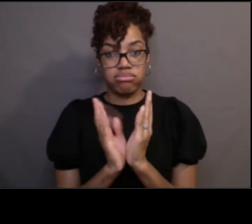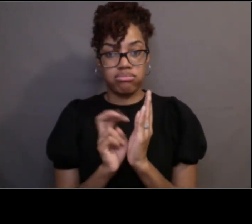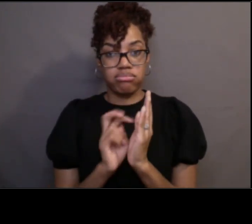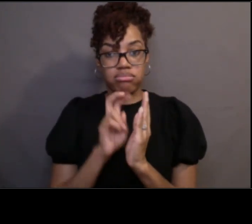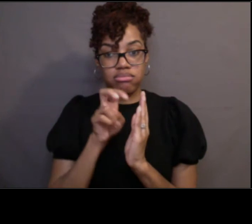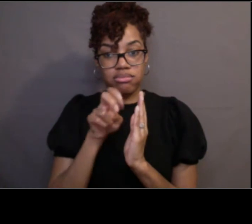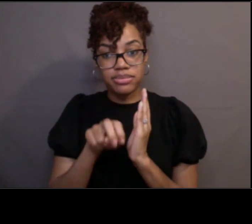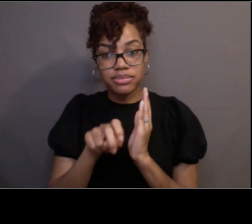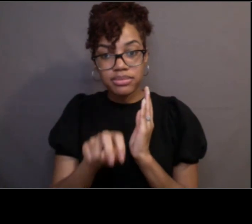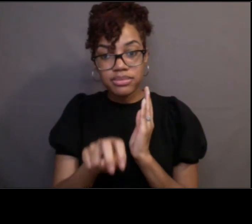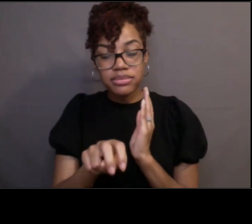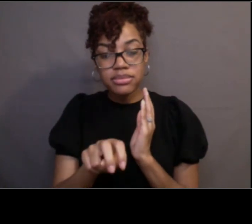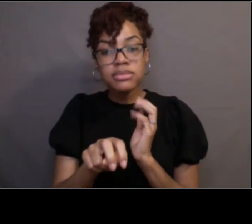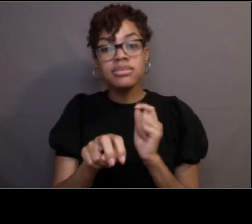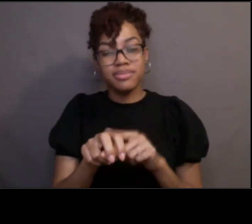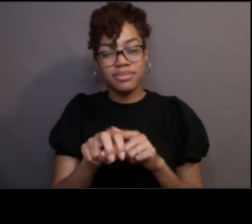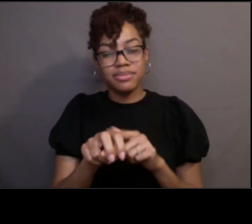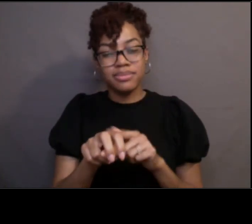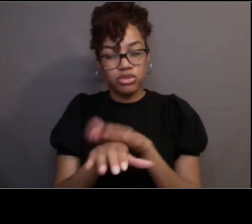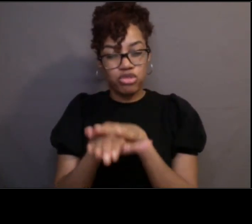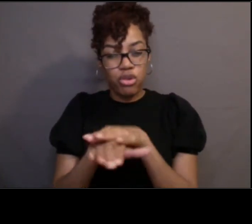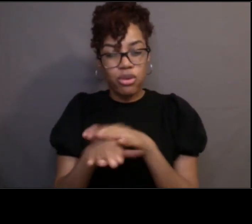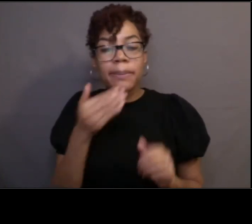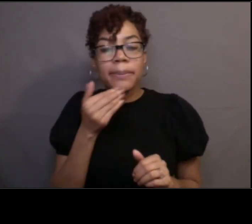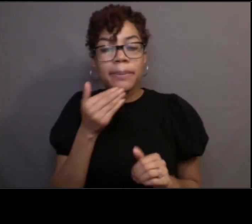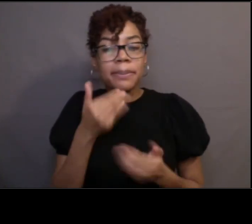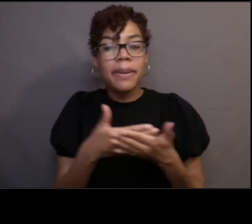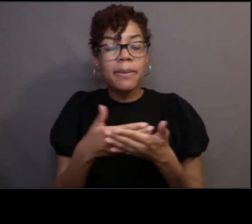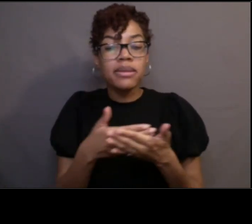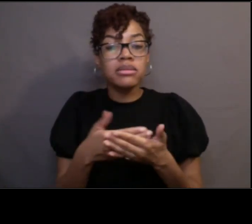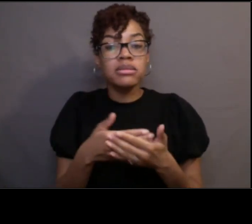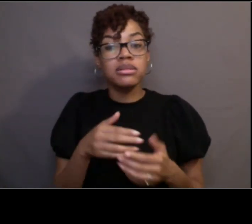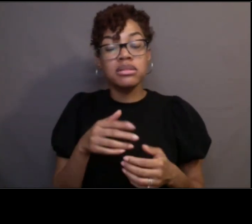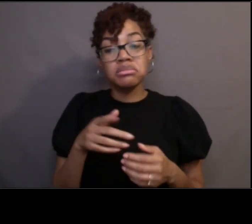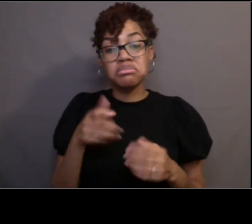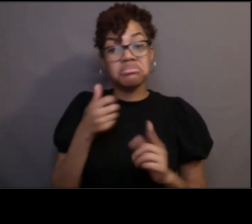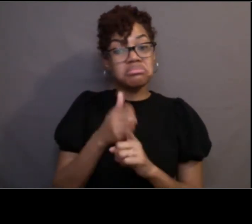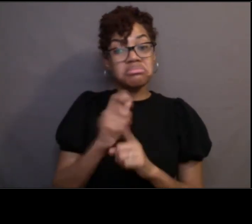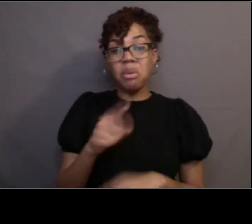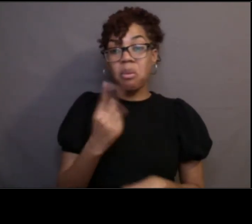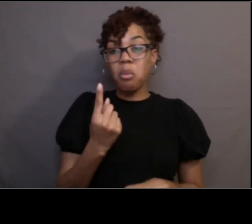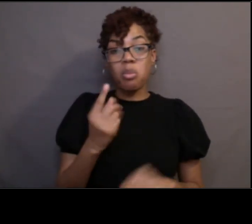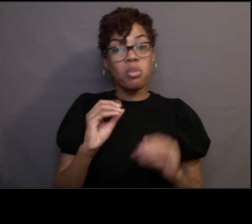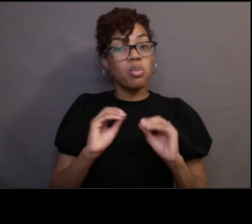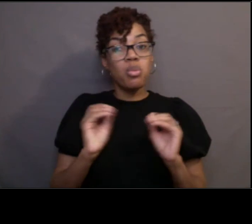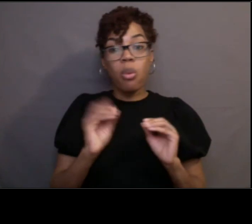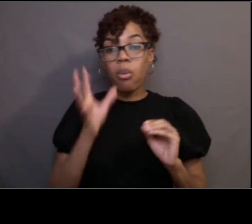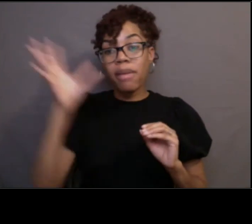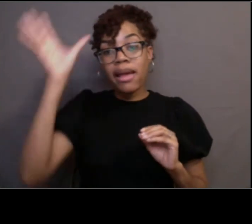and they actually do this completely independently. There's no parental care for this to happen.